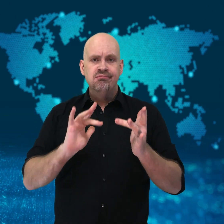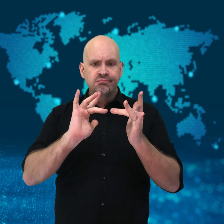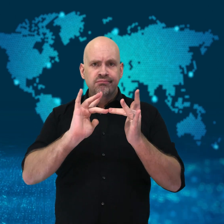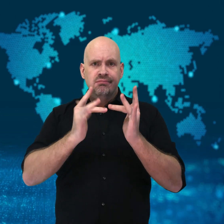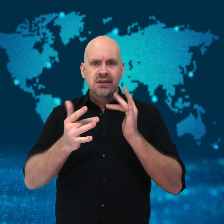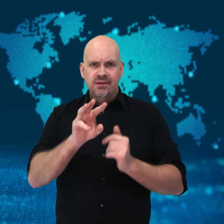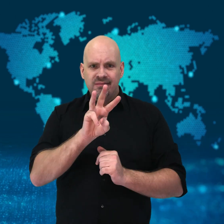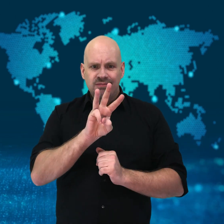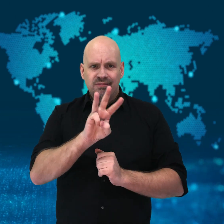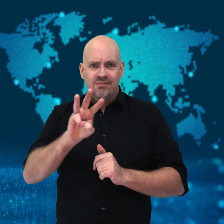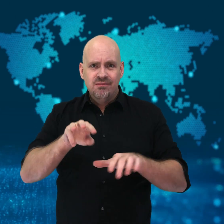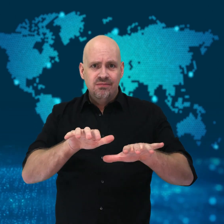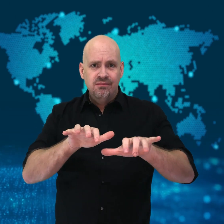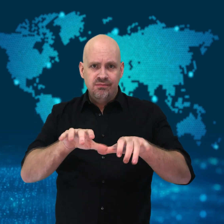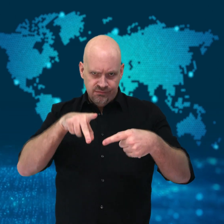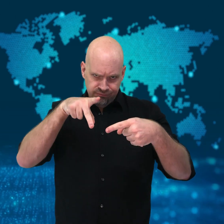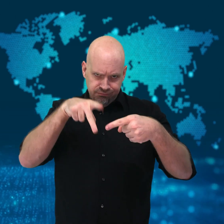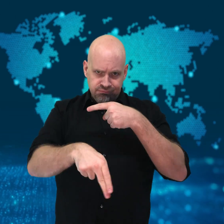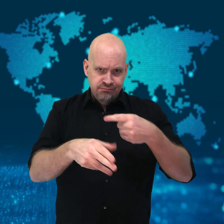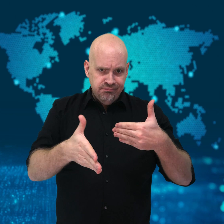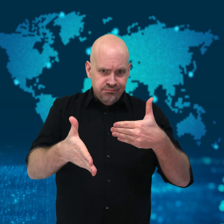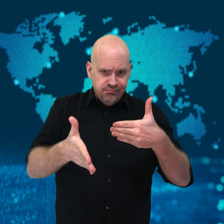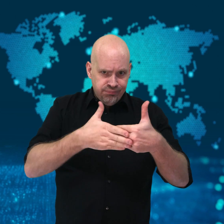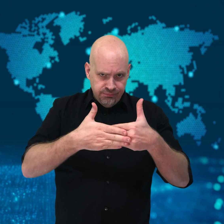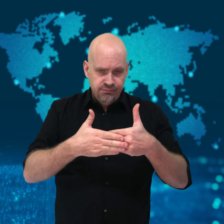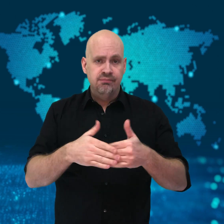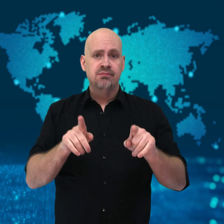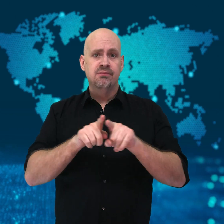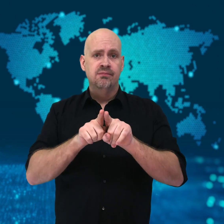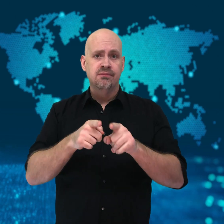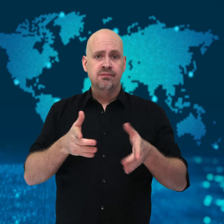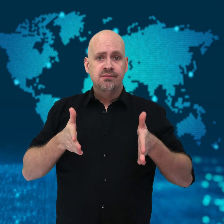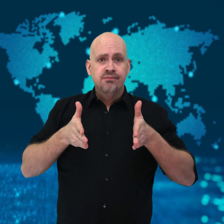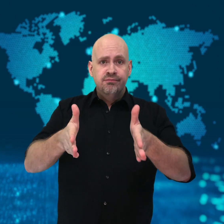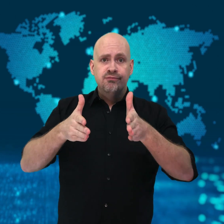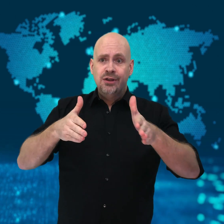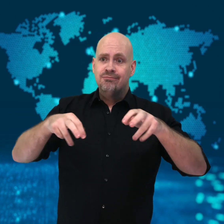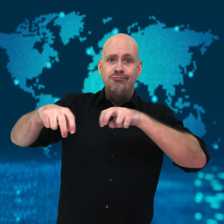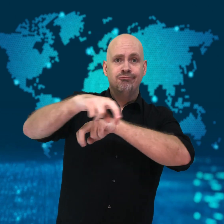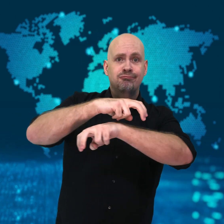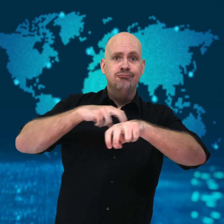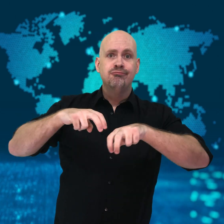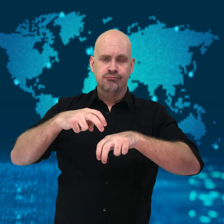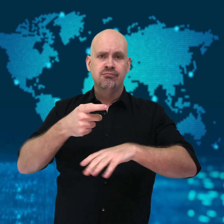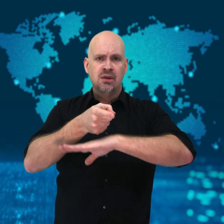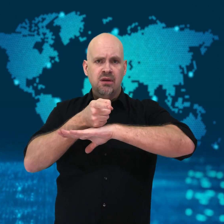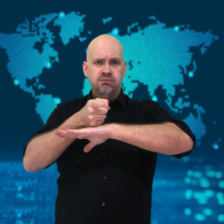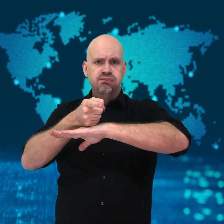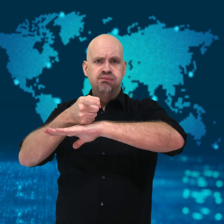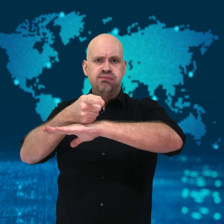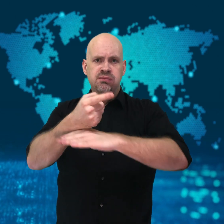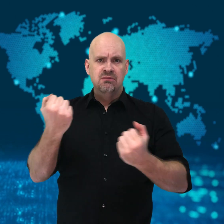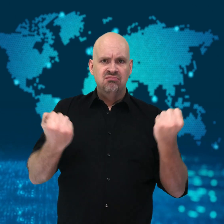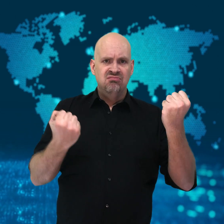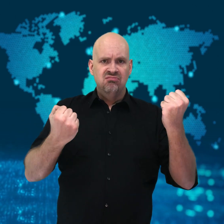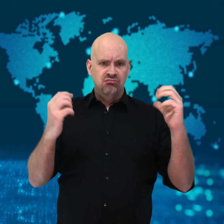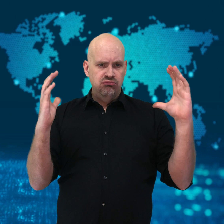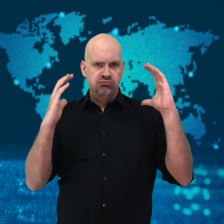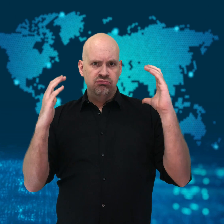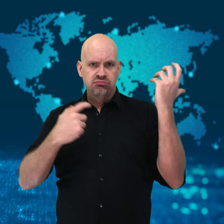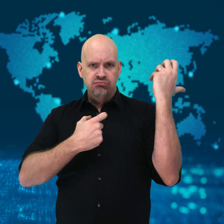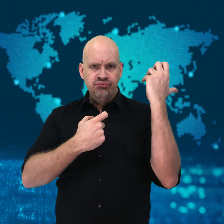the military has shut down the internet and begun patrolling city